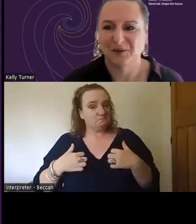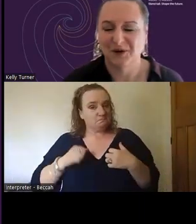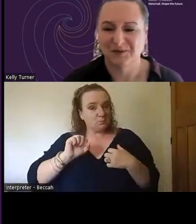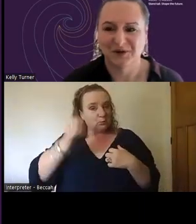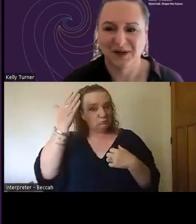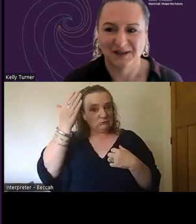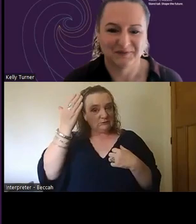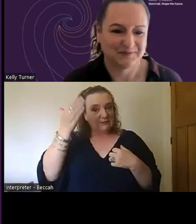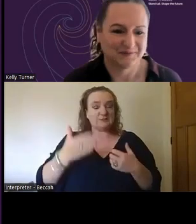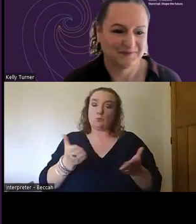Welcome, Julie.